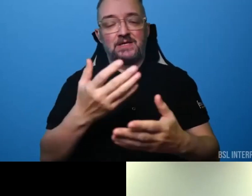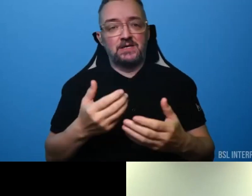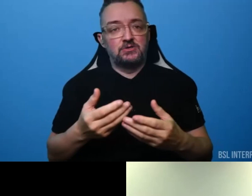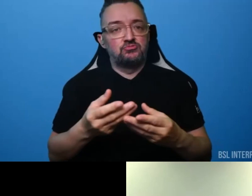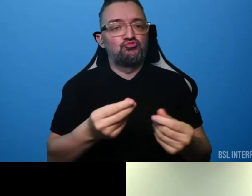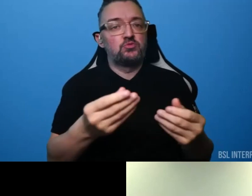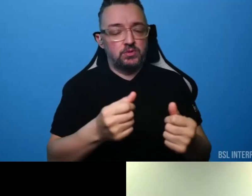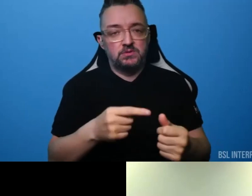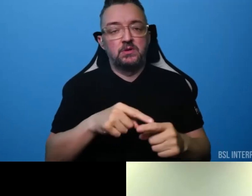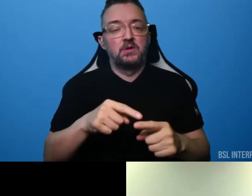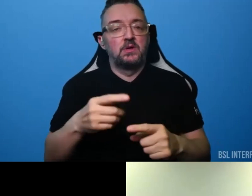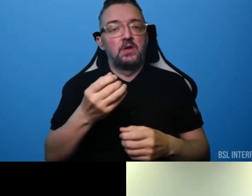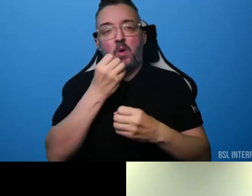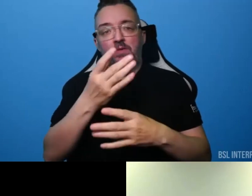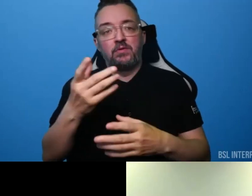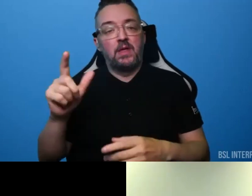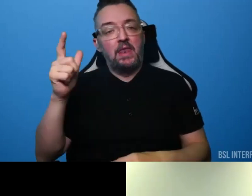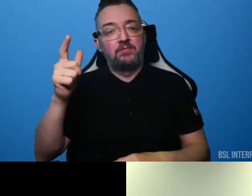and it's wonderful that the city of Liverpool has it.